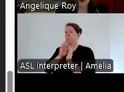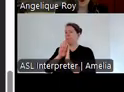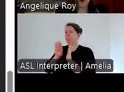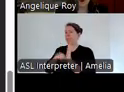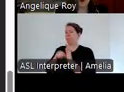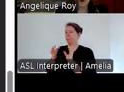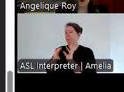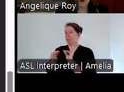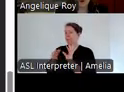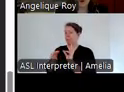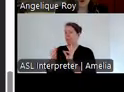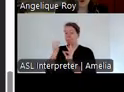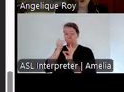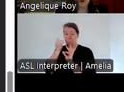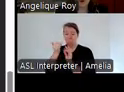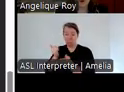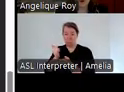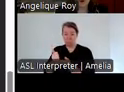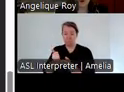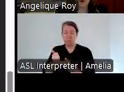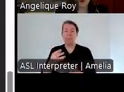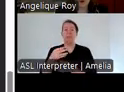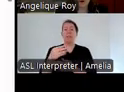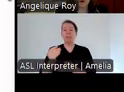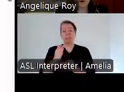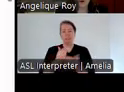and it also has some SpringShare documentation links.